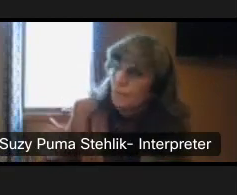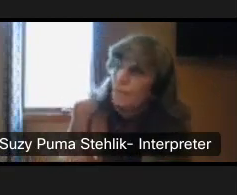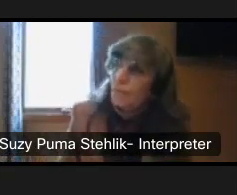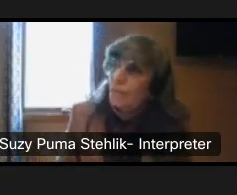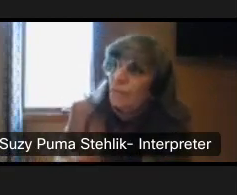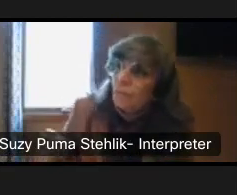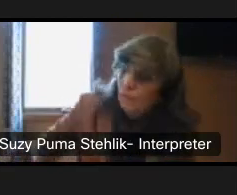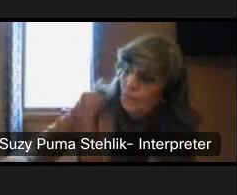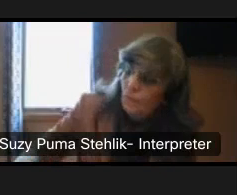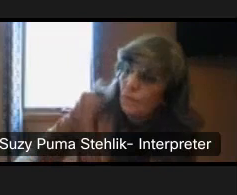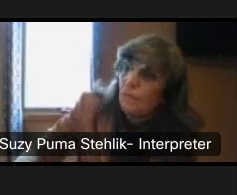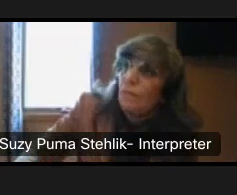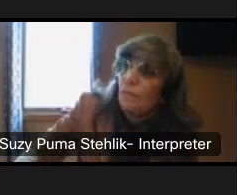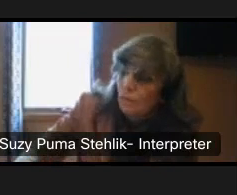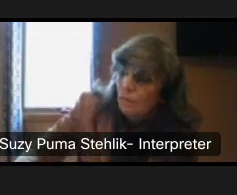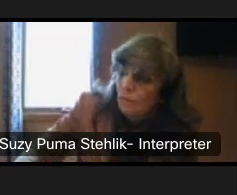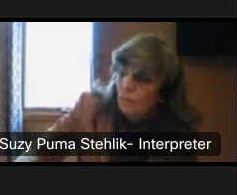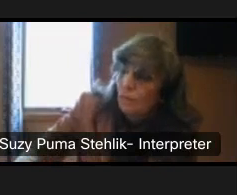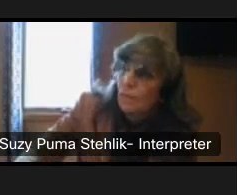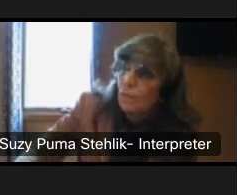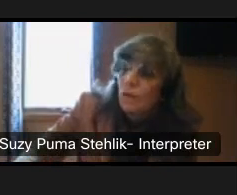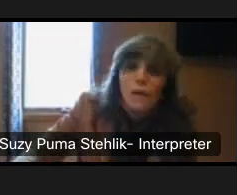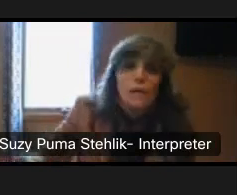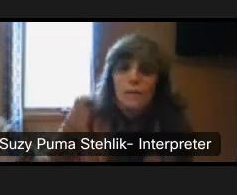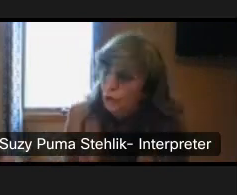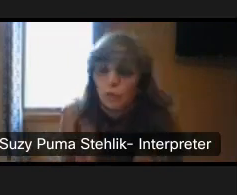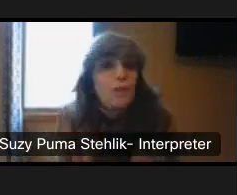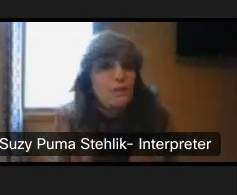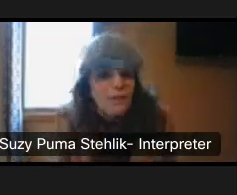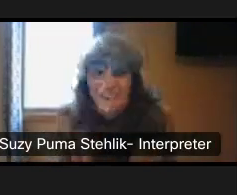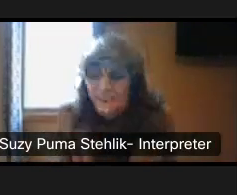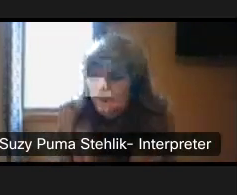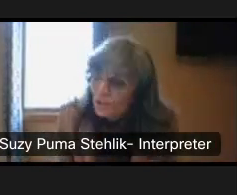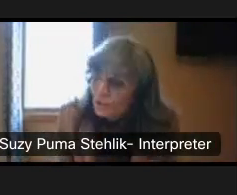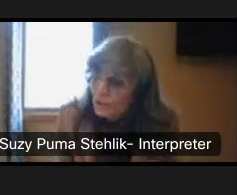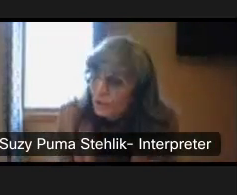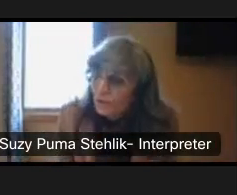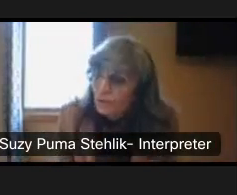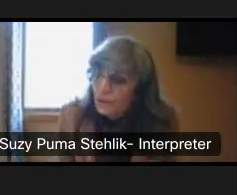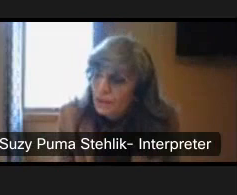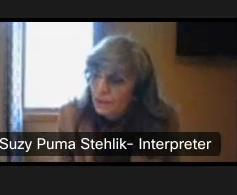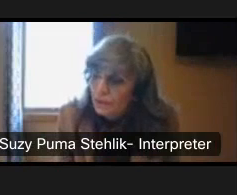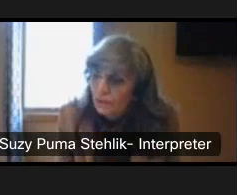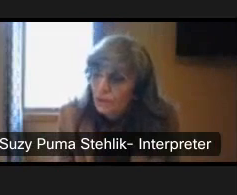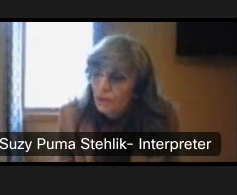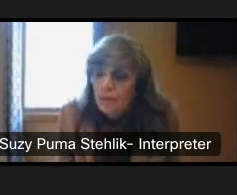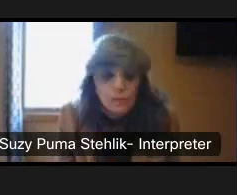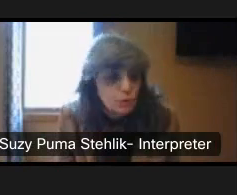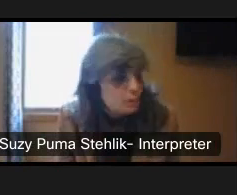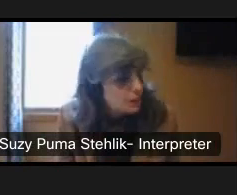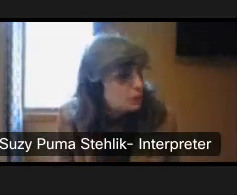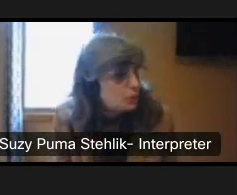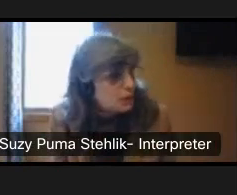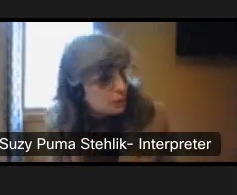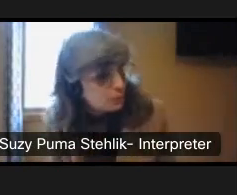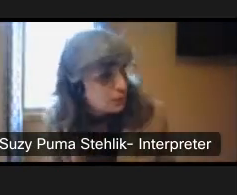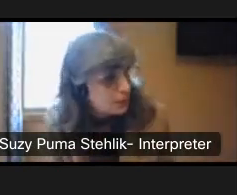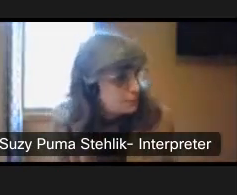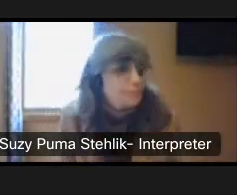Lady go ahead. Thank you. She said a call with to come and tell you so it'll appropriate.